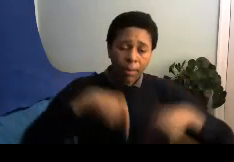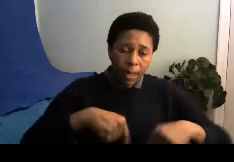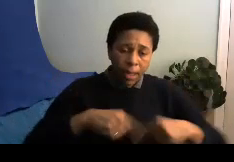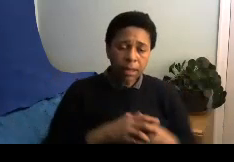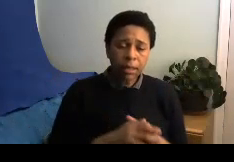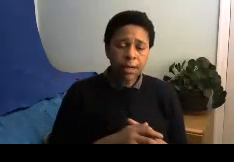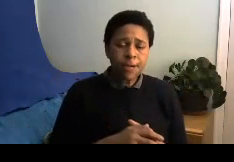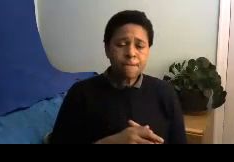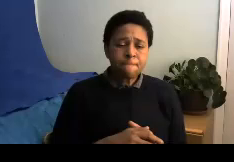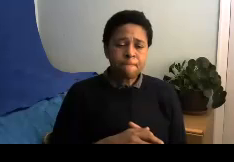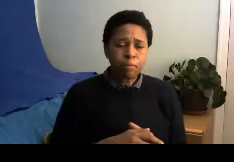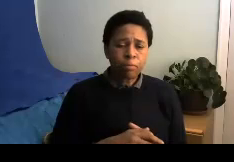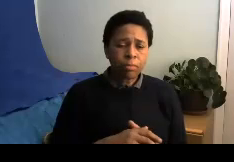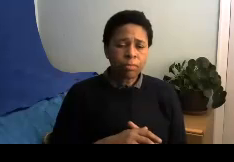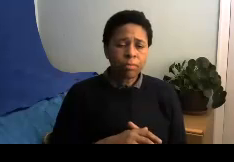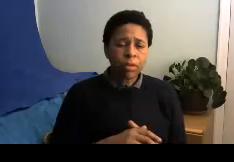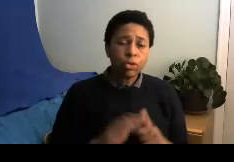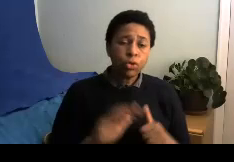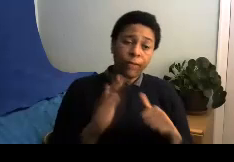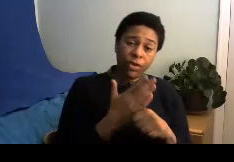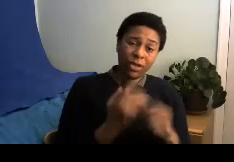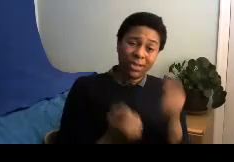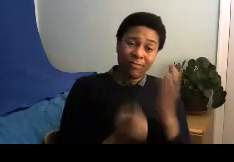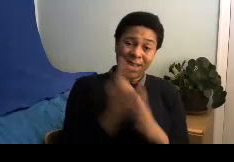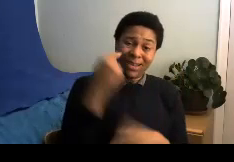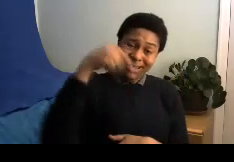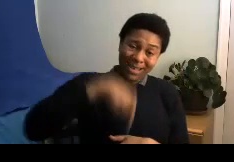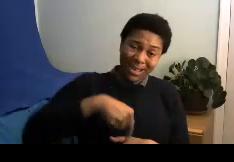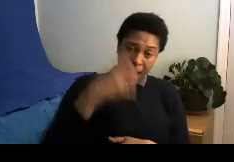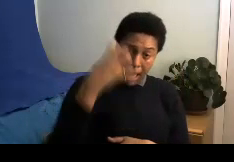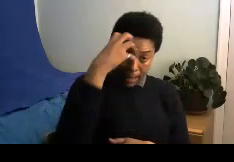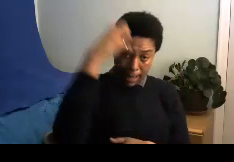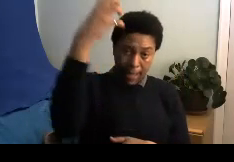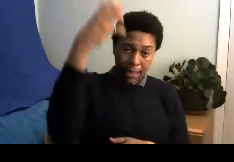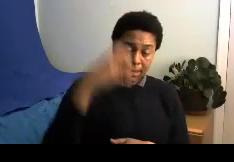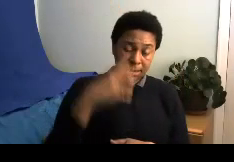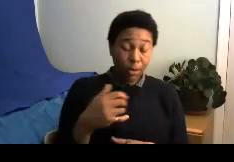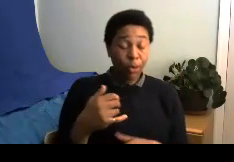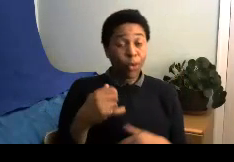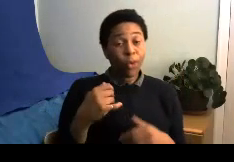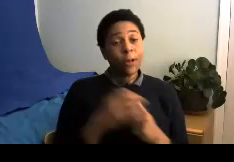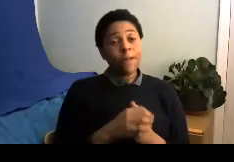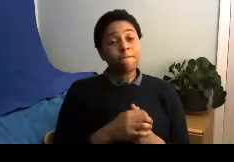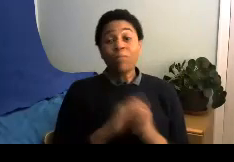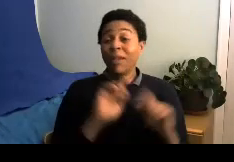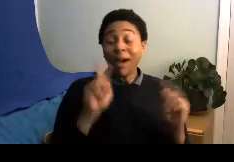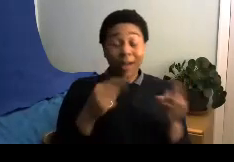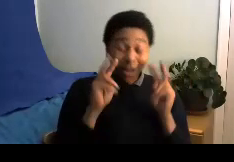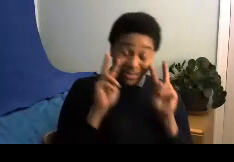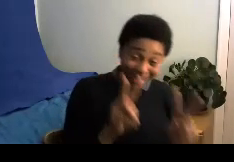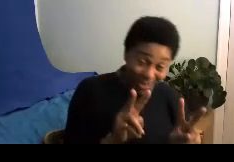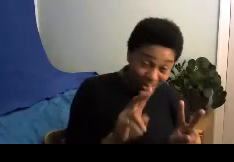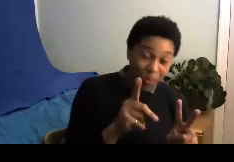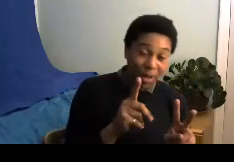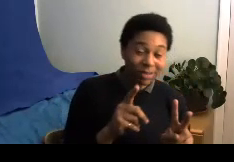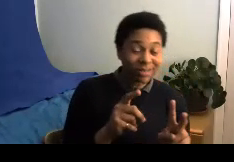event of Queer@King's this year. It's wonderful, even though I can't see anyone. It's delightful to see so many of